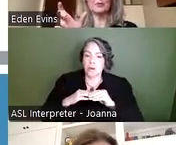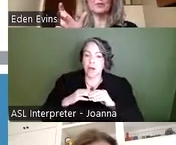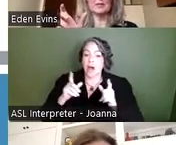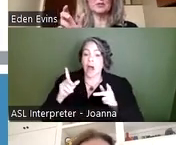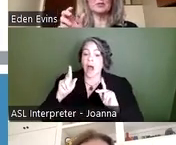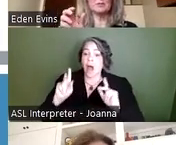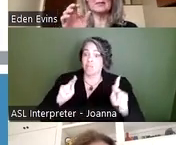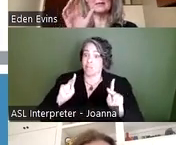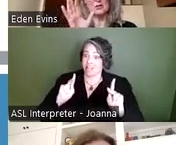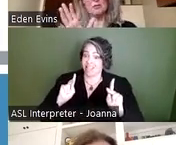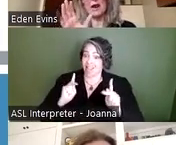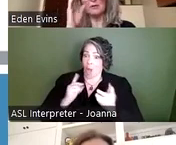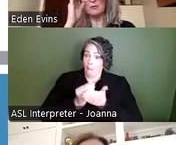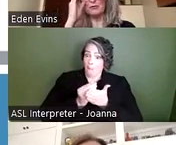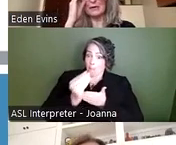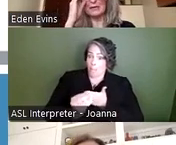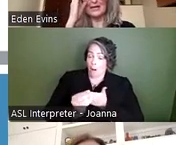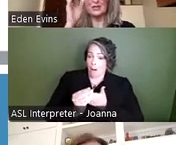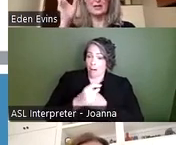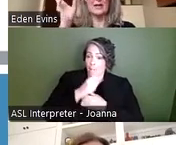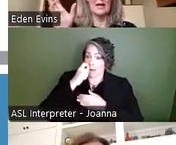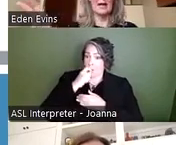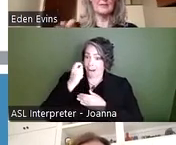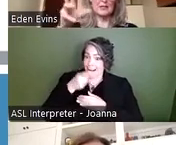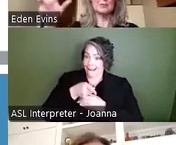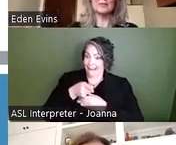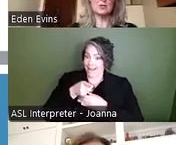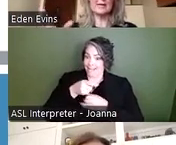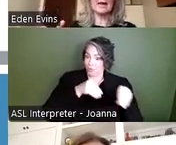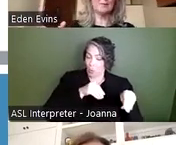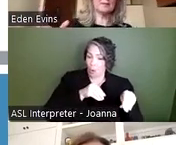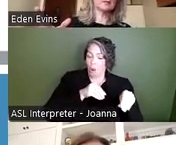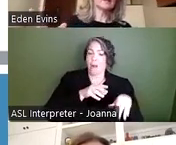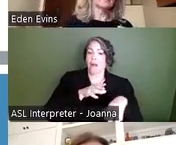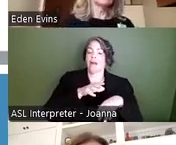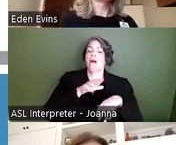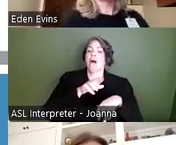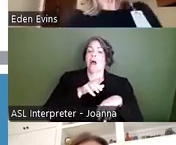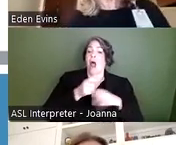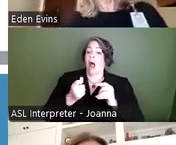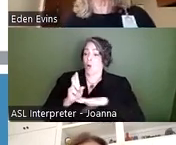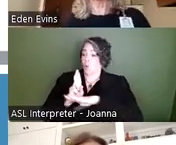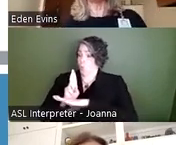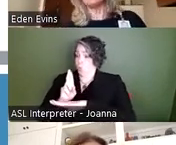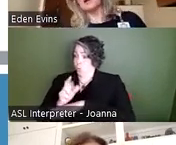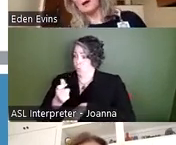So it says to me that there's a problem with the regulation of the dispensary cannabis. So